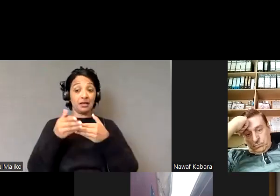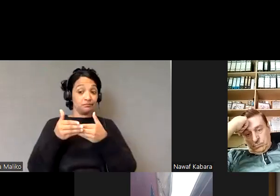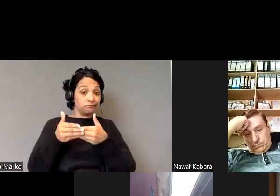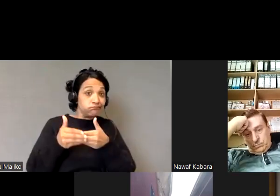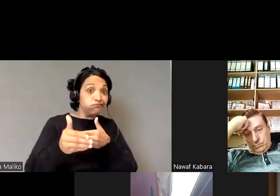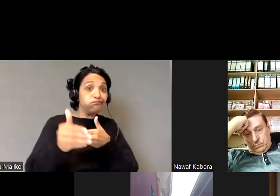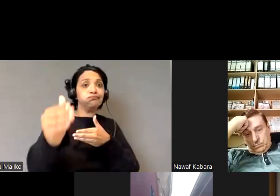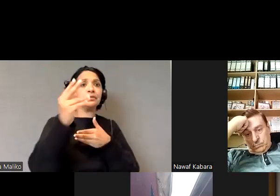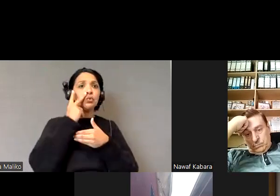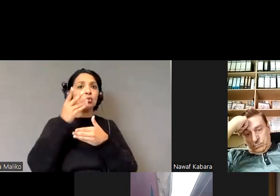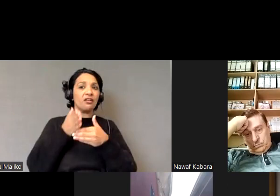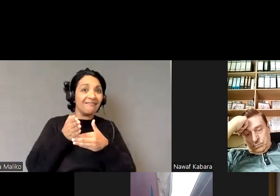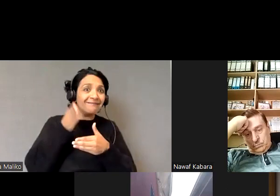the conflict ends.